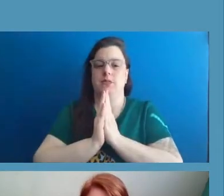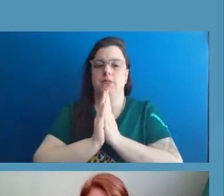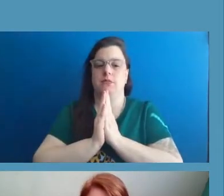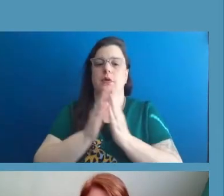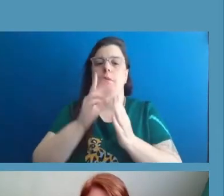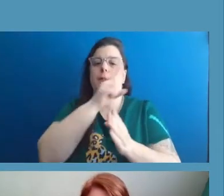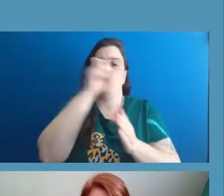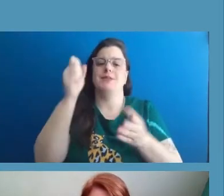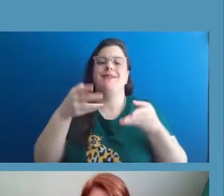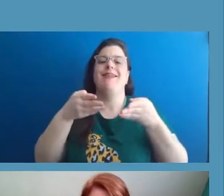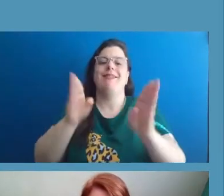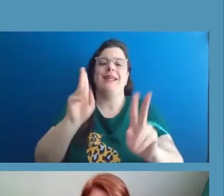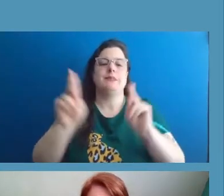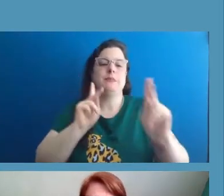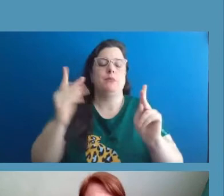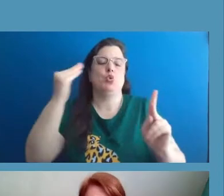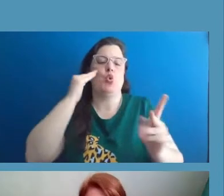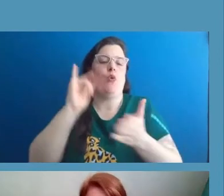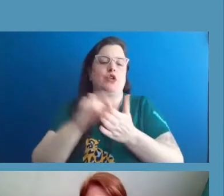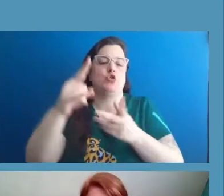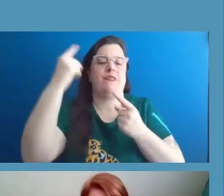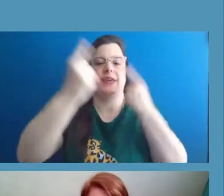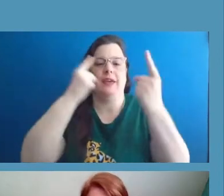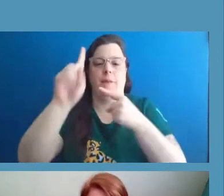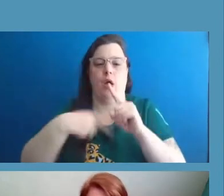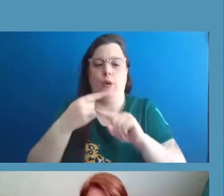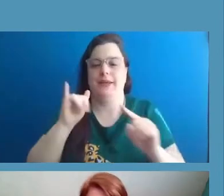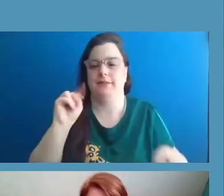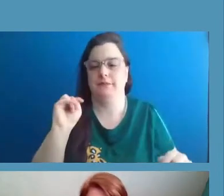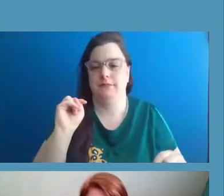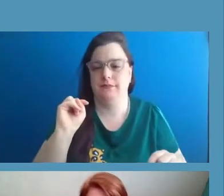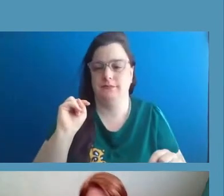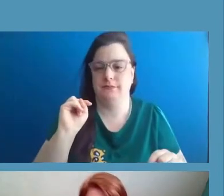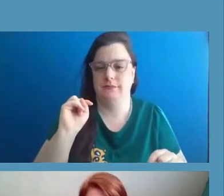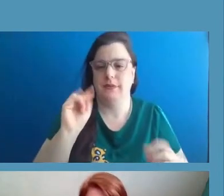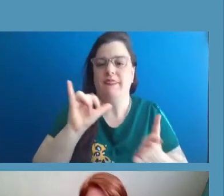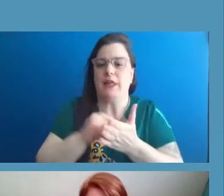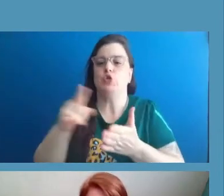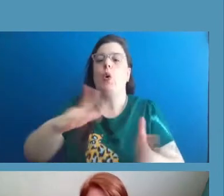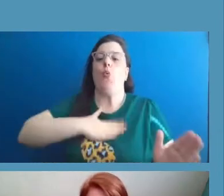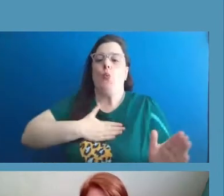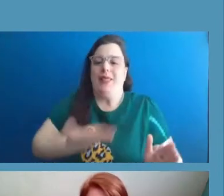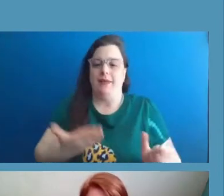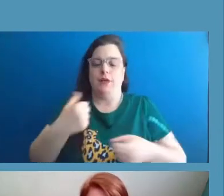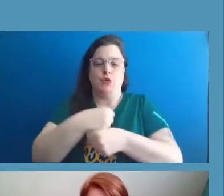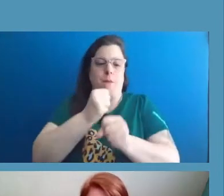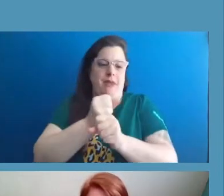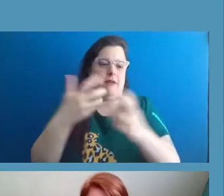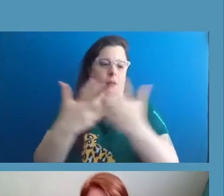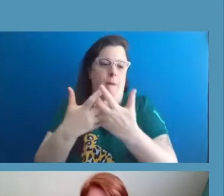available by request. Because that does let people know that you are thinking that you